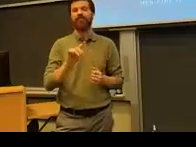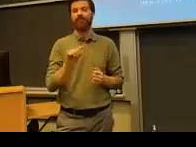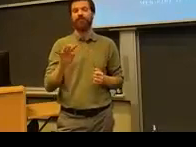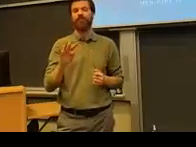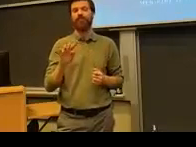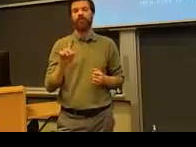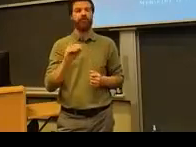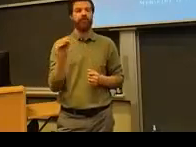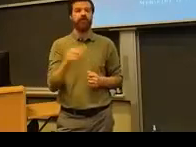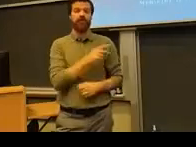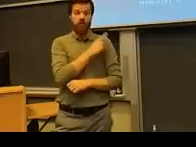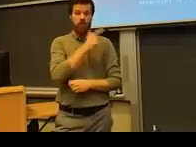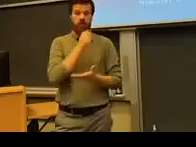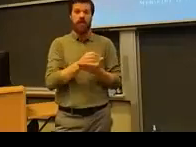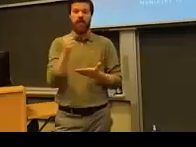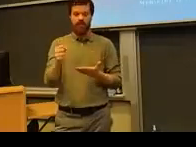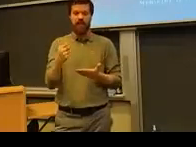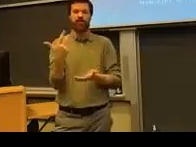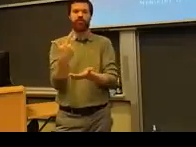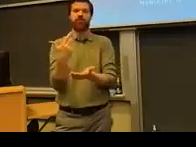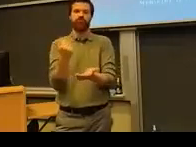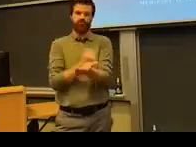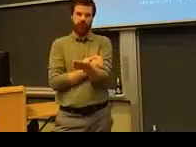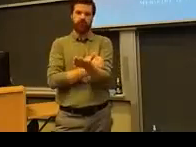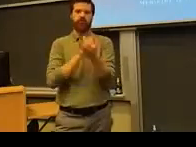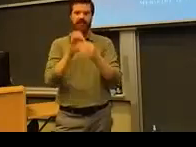of patients that are admitted with injection related infection s have used non-prescribed